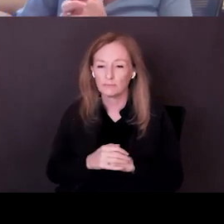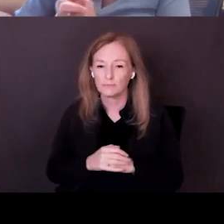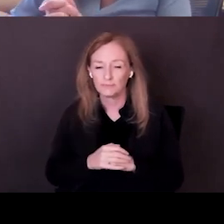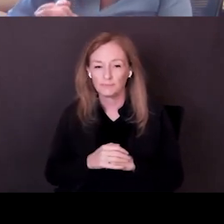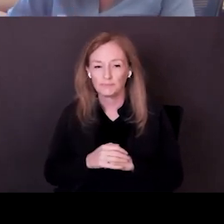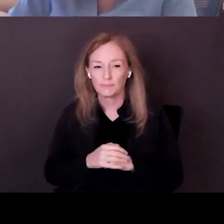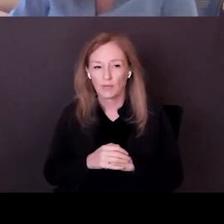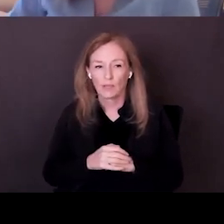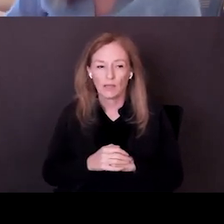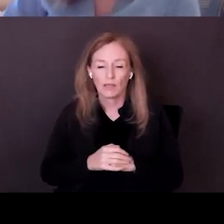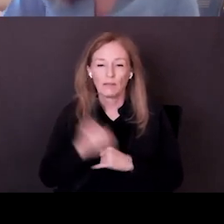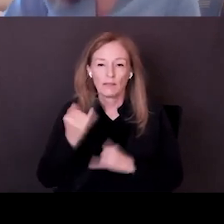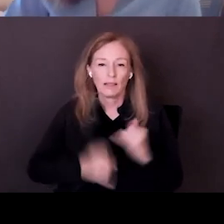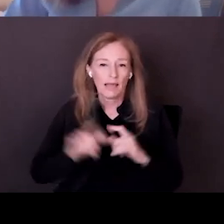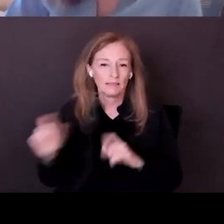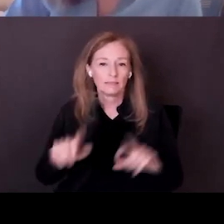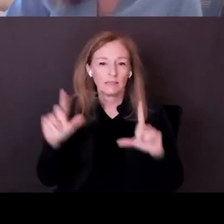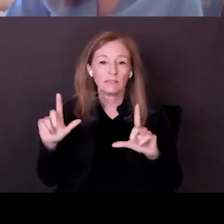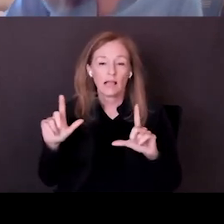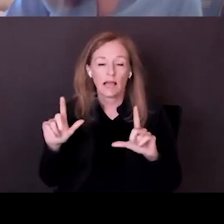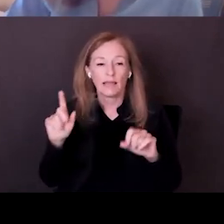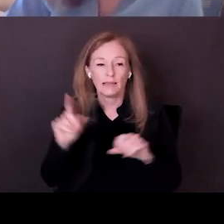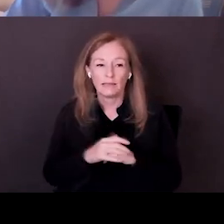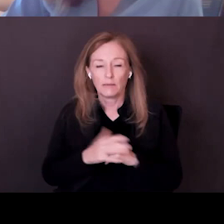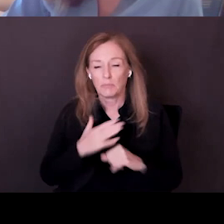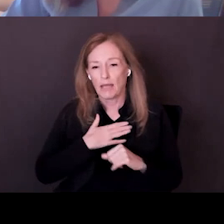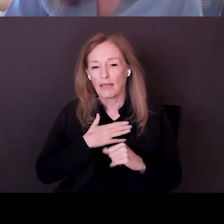ON THE LAST SLIDE -- EXCEPT FOR MY CONTACT INFORMATION -- REALLY